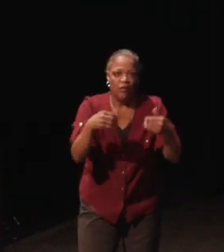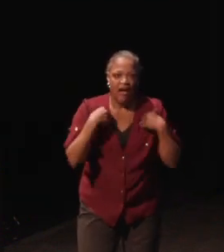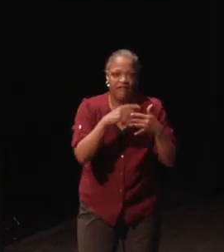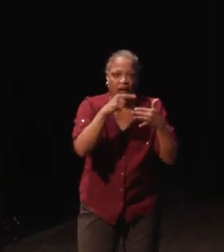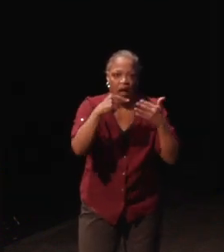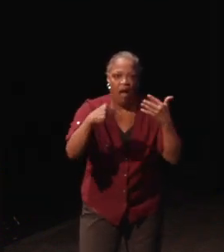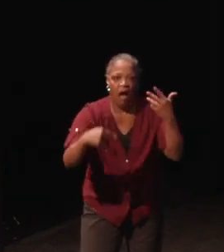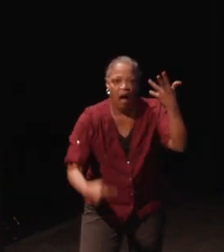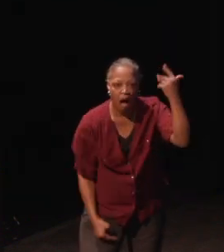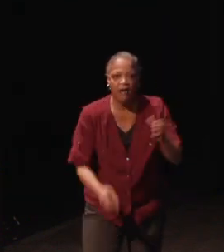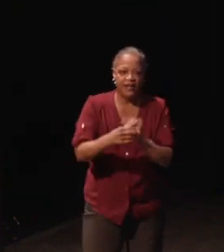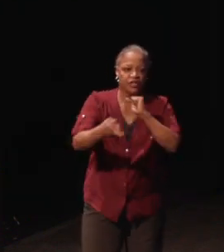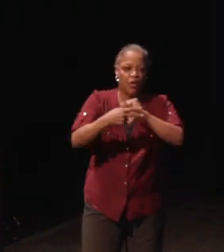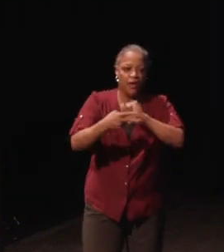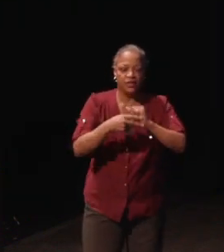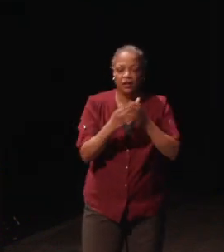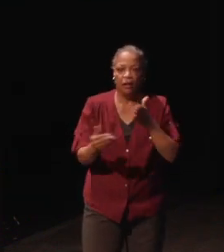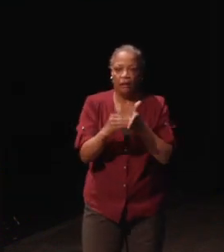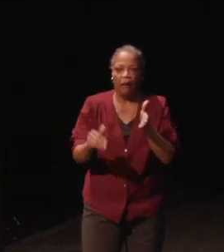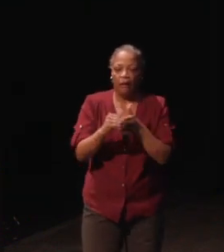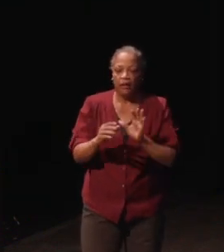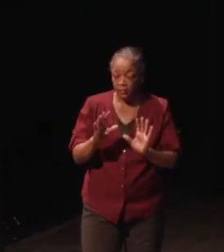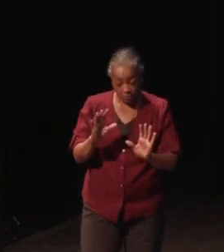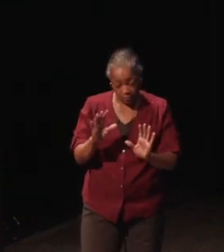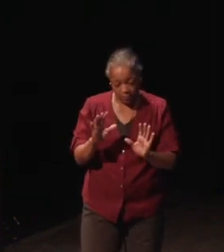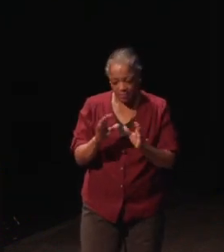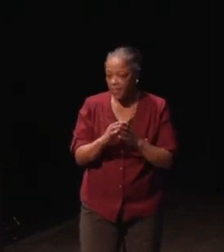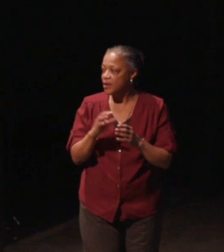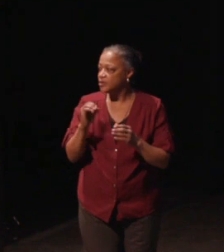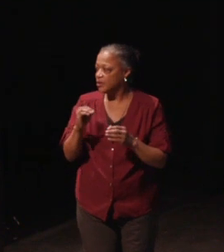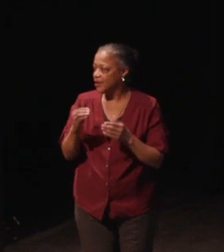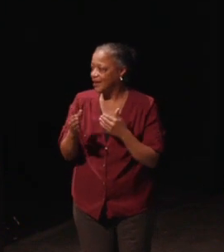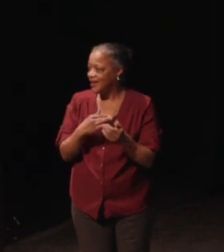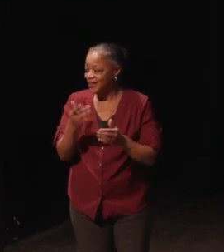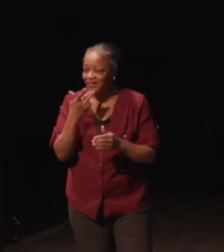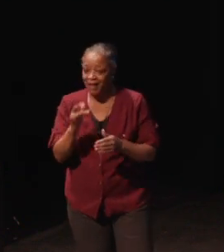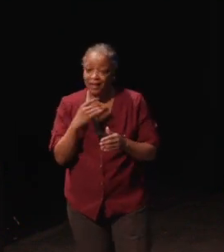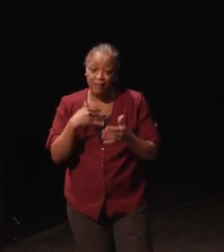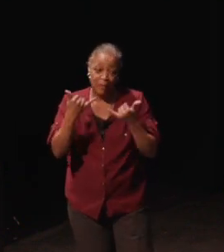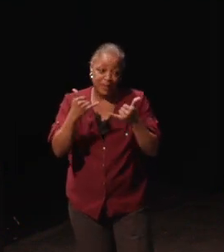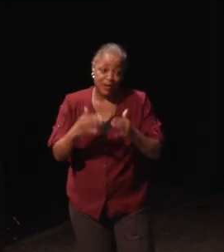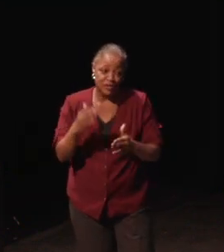So, well, luckily my players know exactly how to fix this,